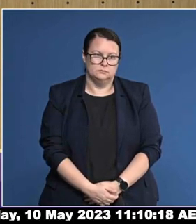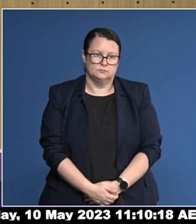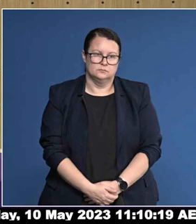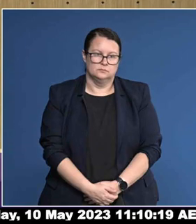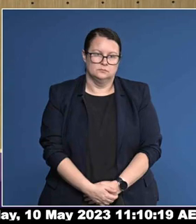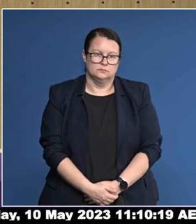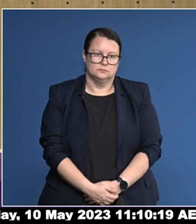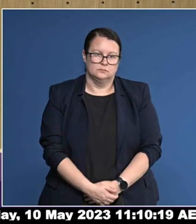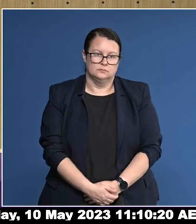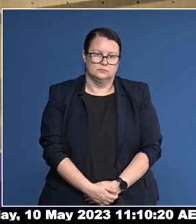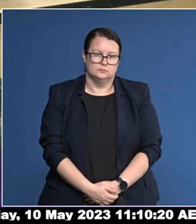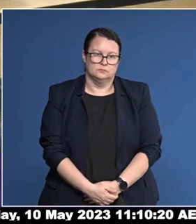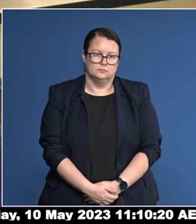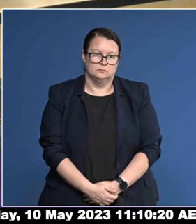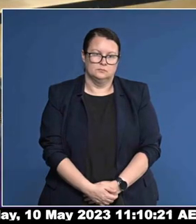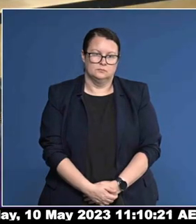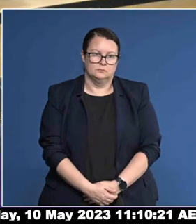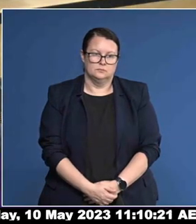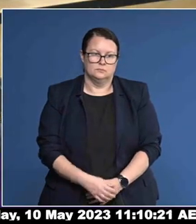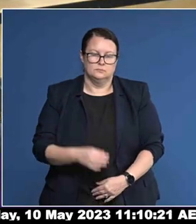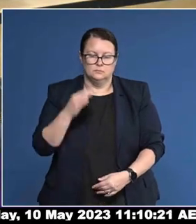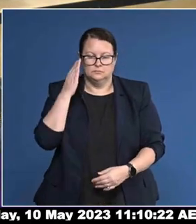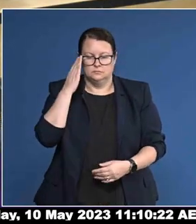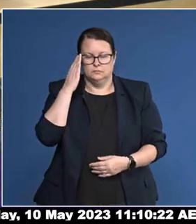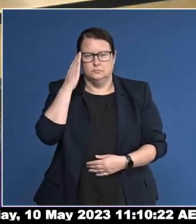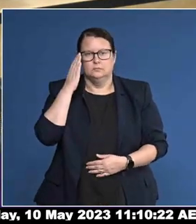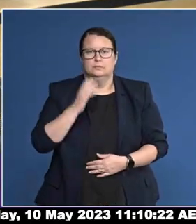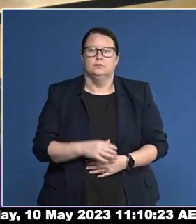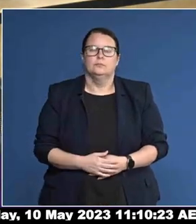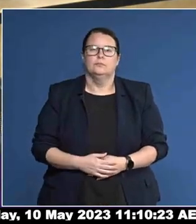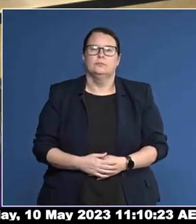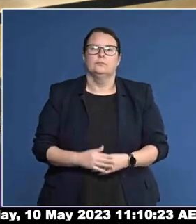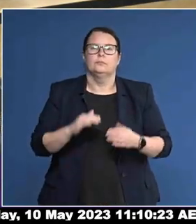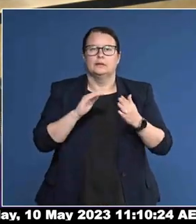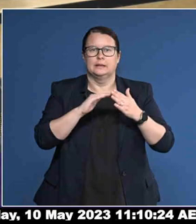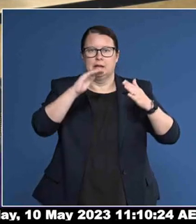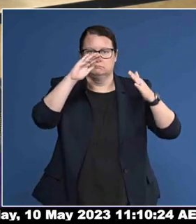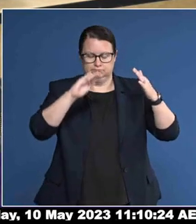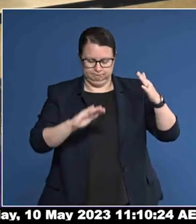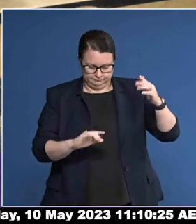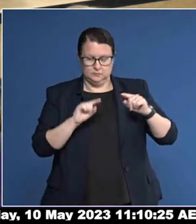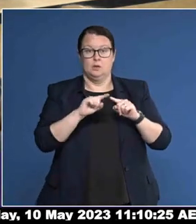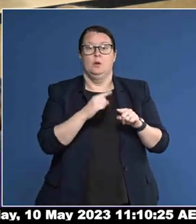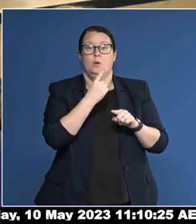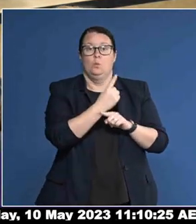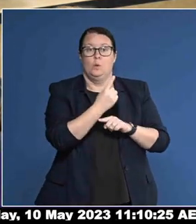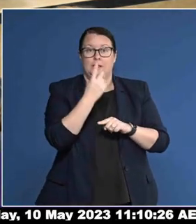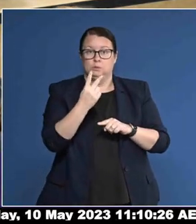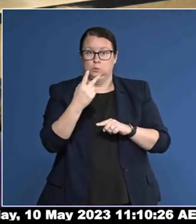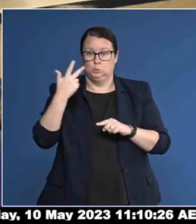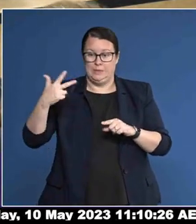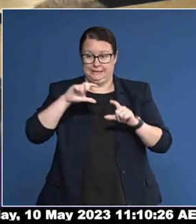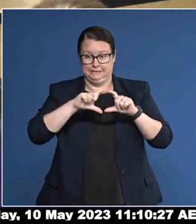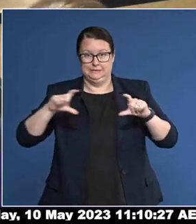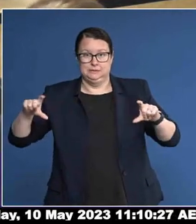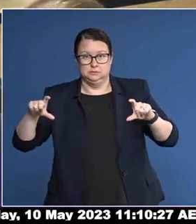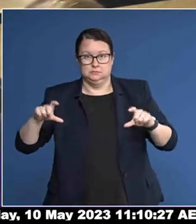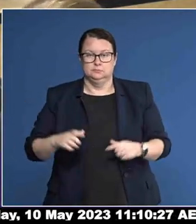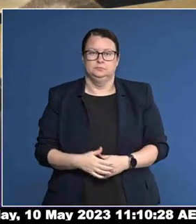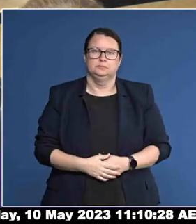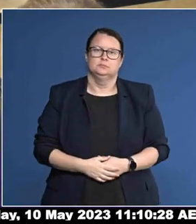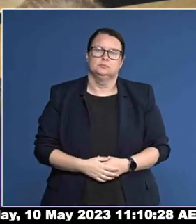If I can take you now to paragraph 128, which comes under the heading of